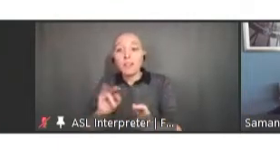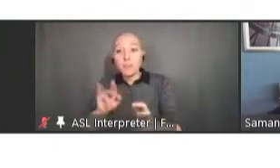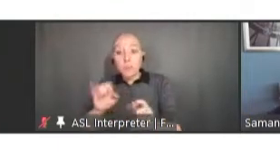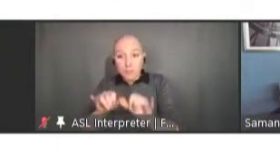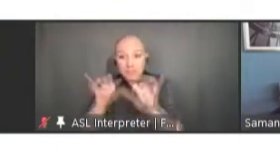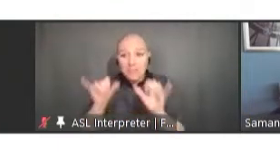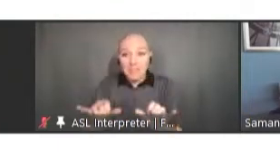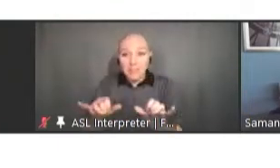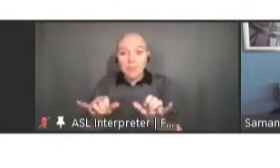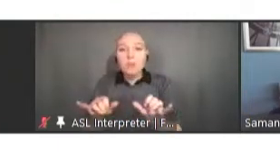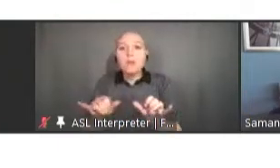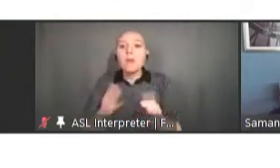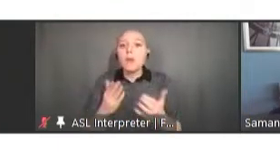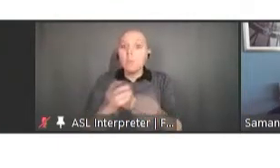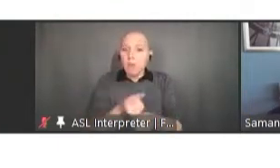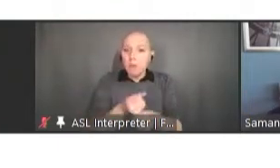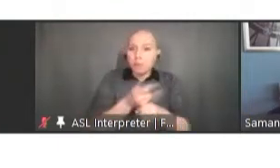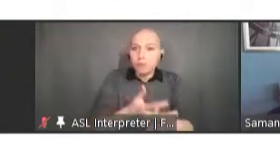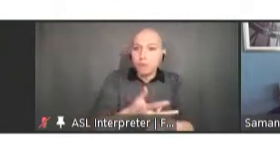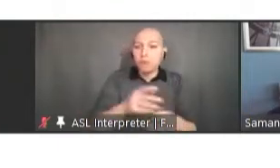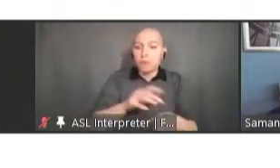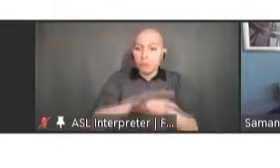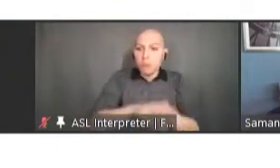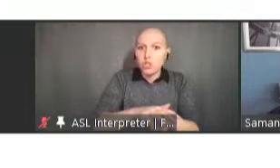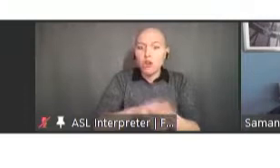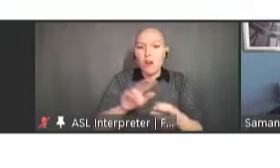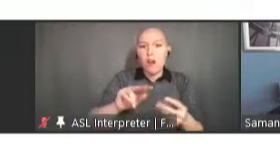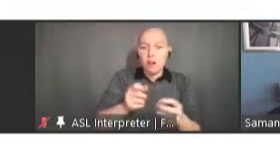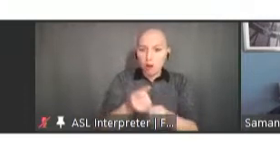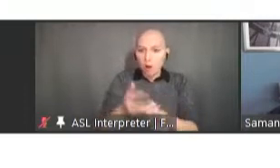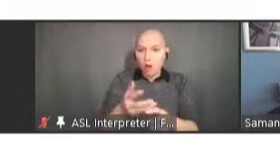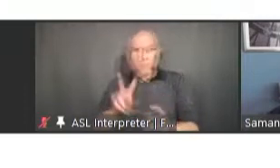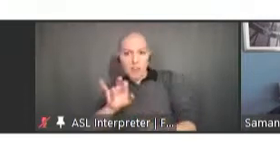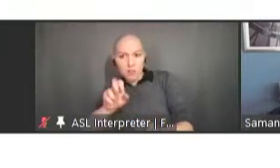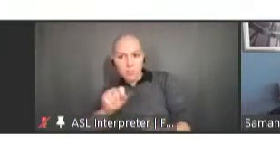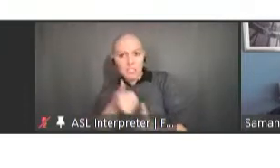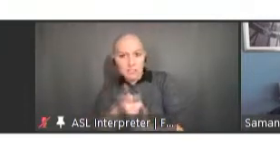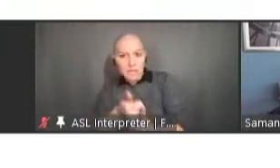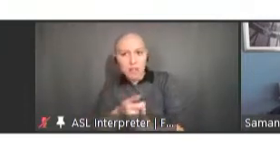evade them. Now this table shows several different immune scenarios, and you can imagine that someone